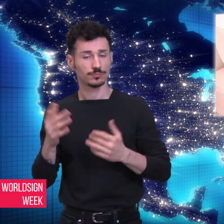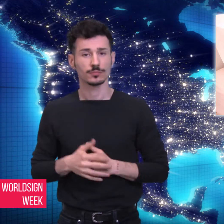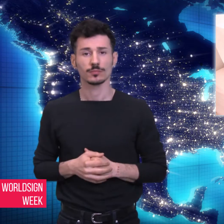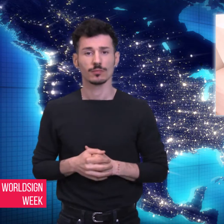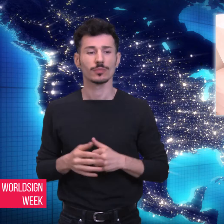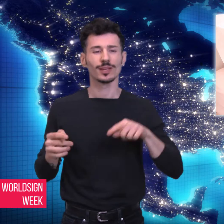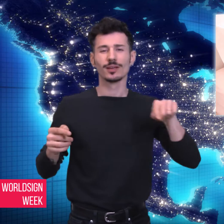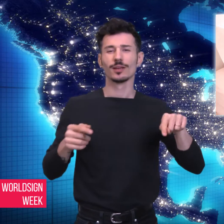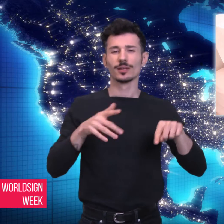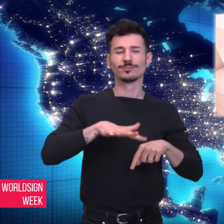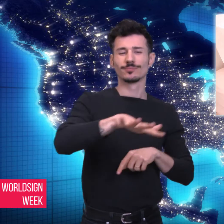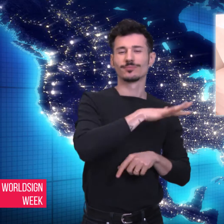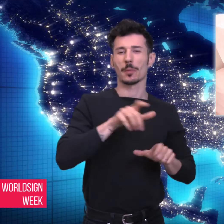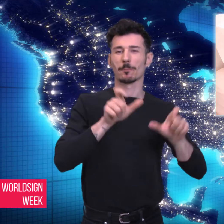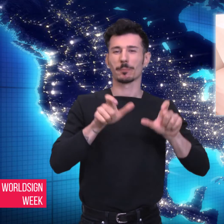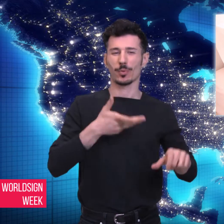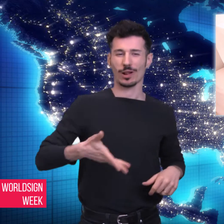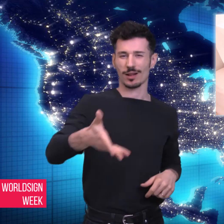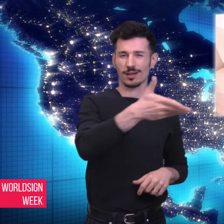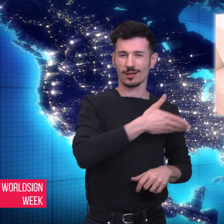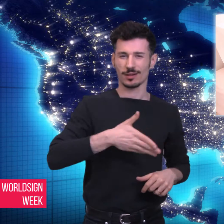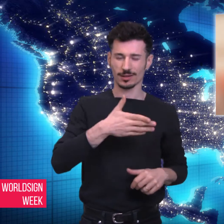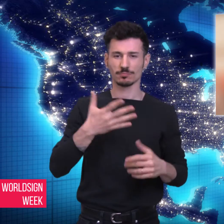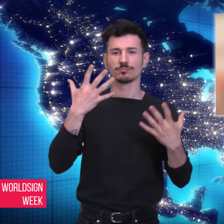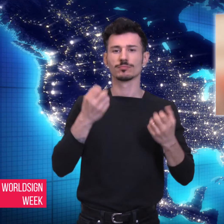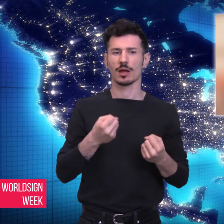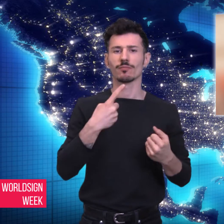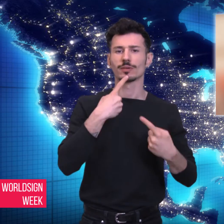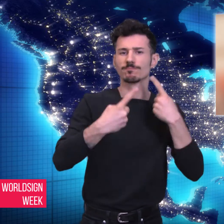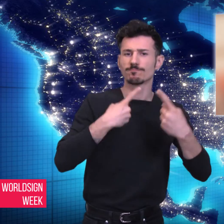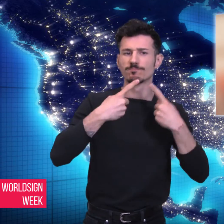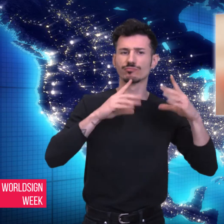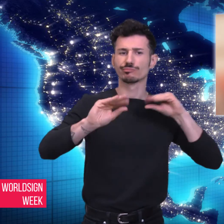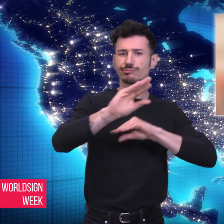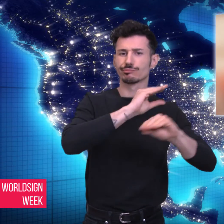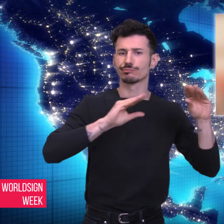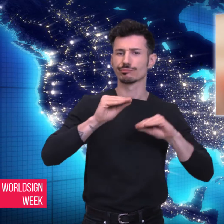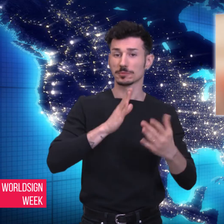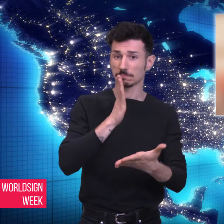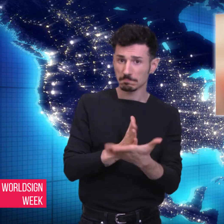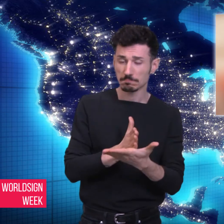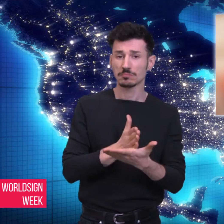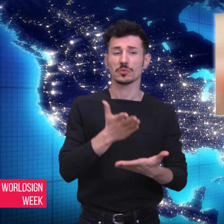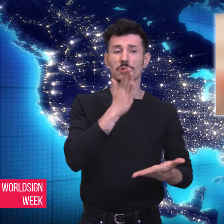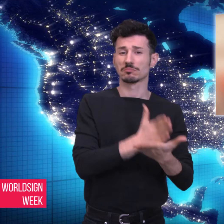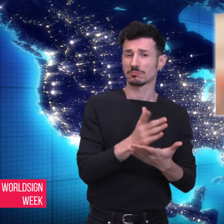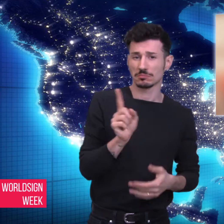that alcohol may help put you to sleep but it won’t be a